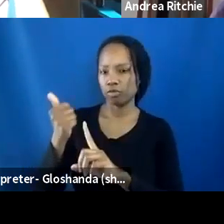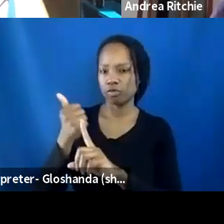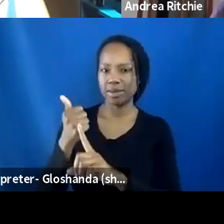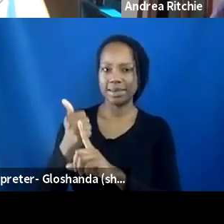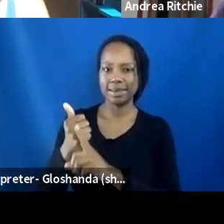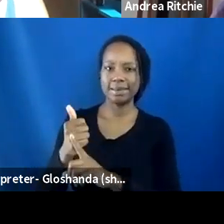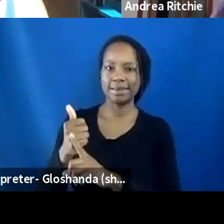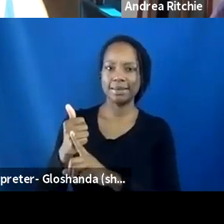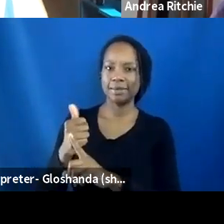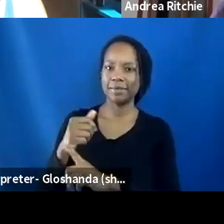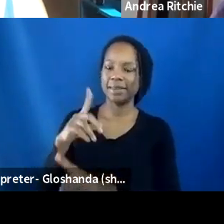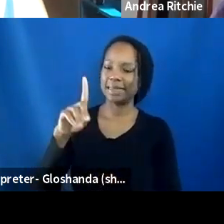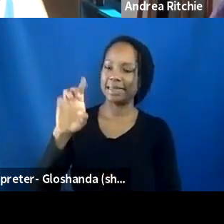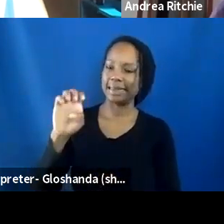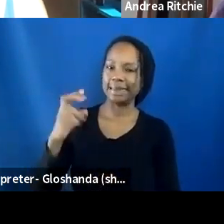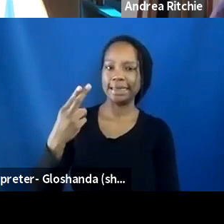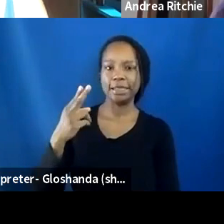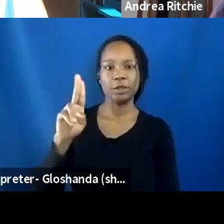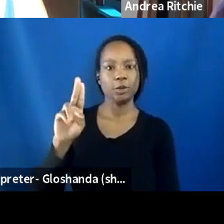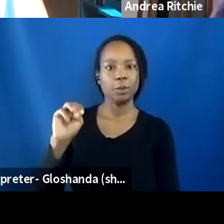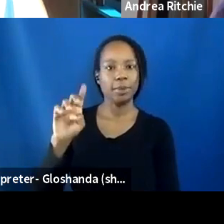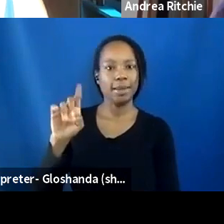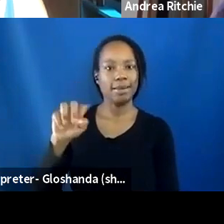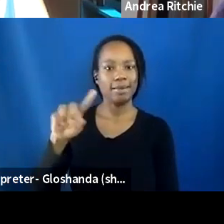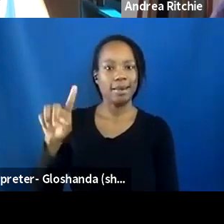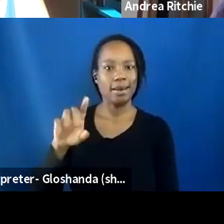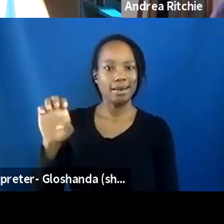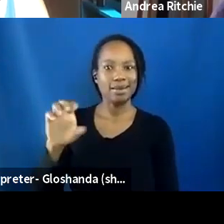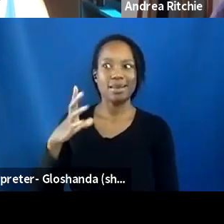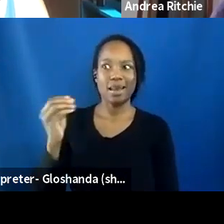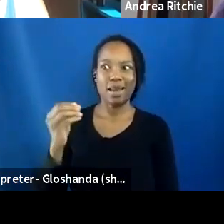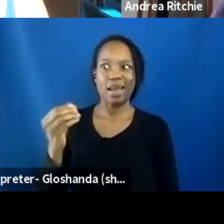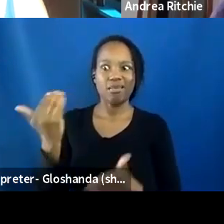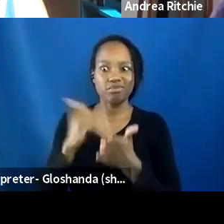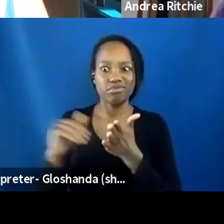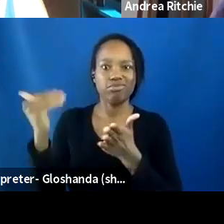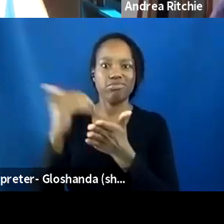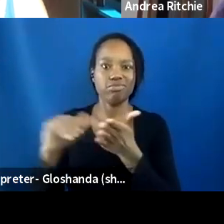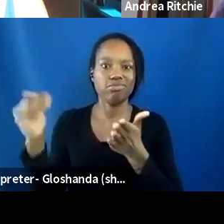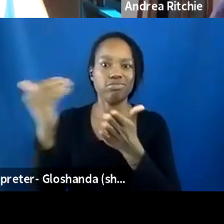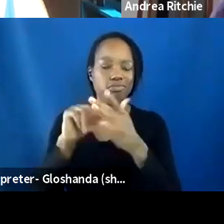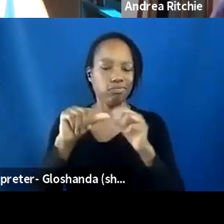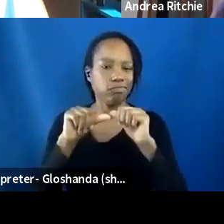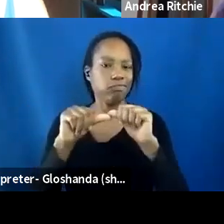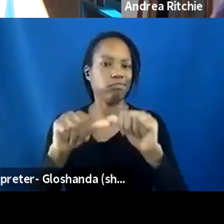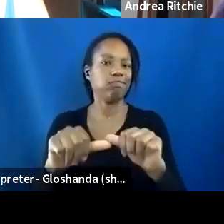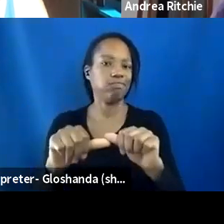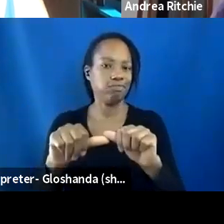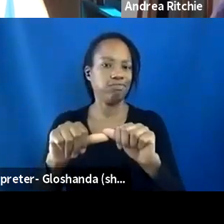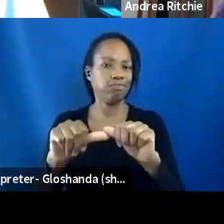and perpetuate dehumanization. And I think the beautiful thing about